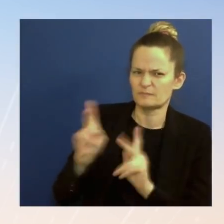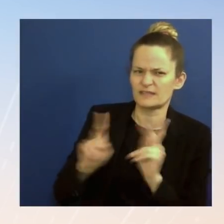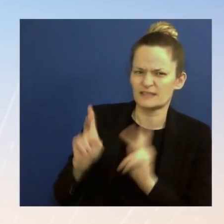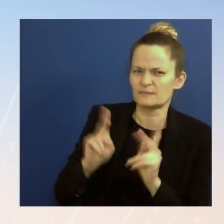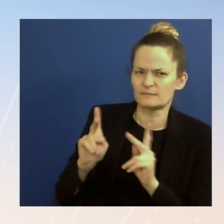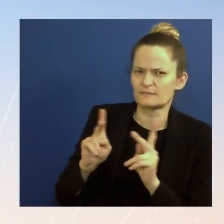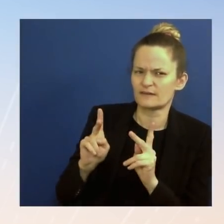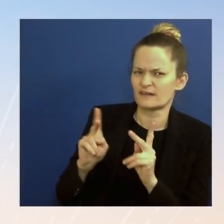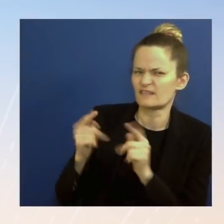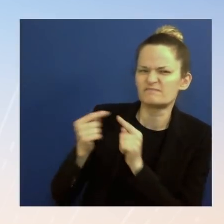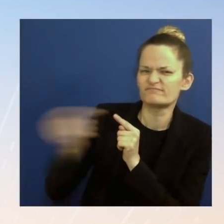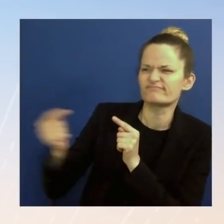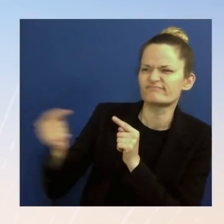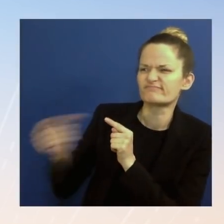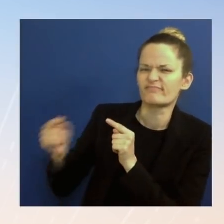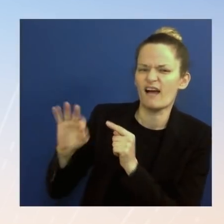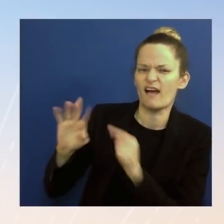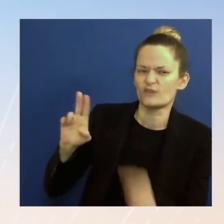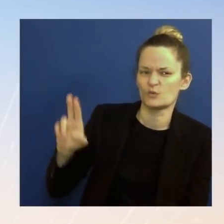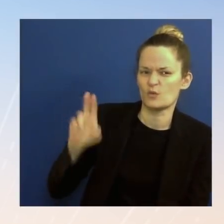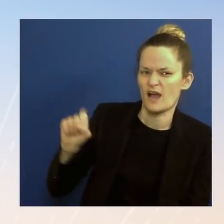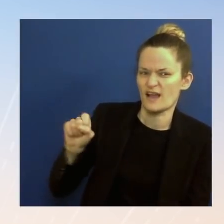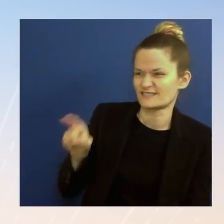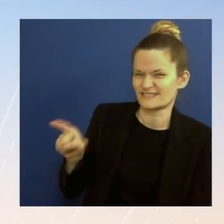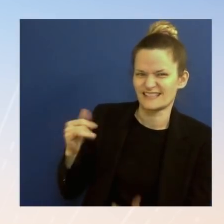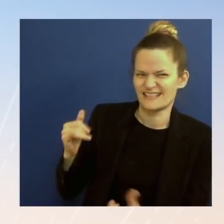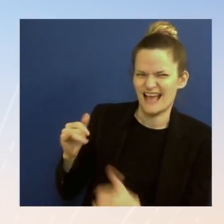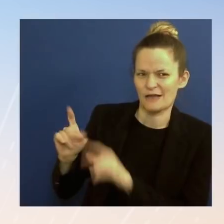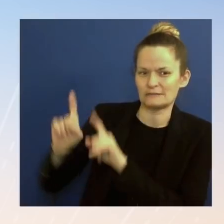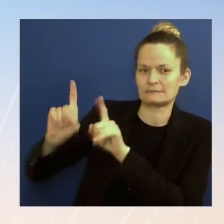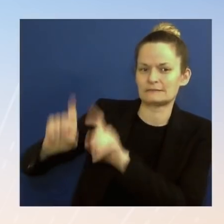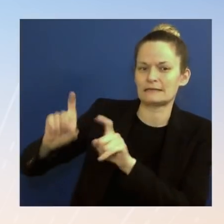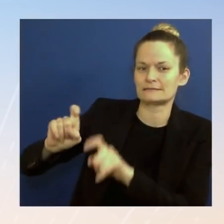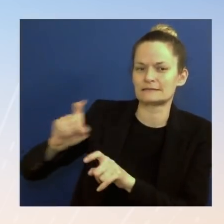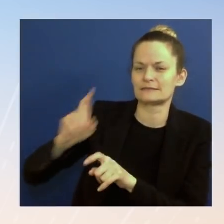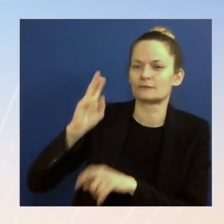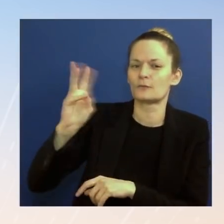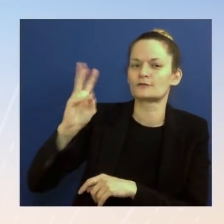with China's work with Russia, as you're dealing with that,